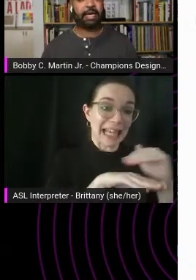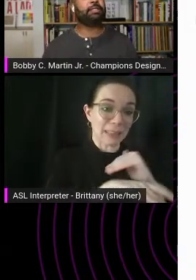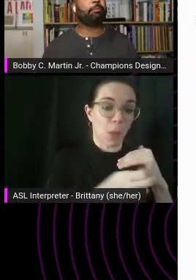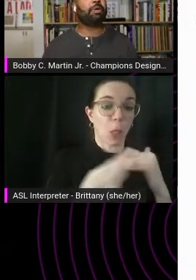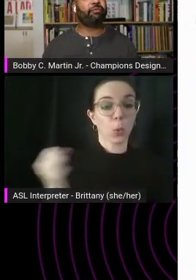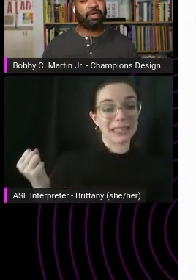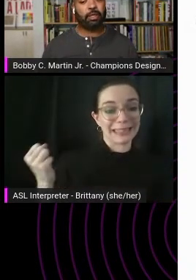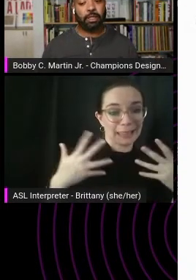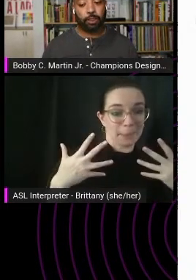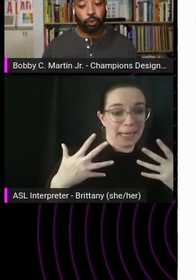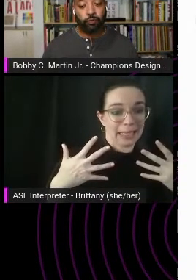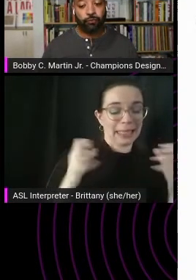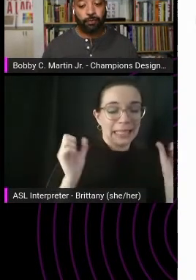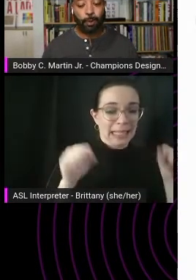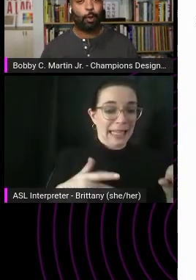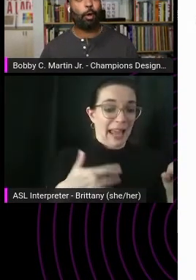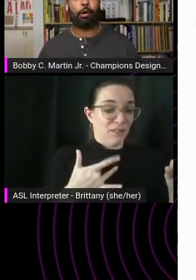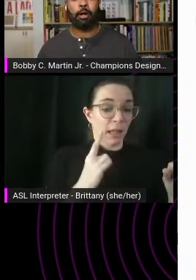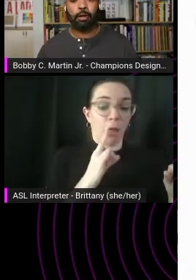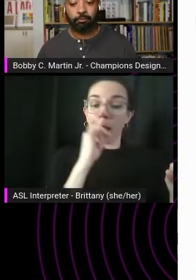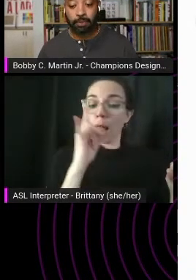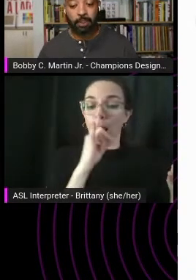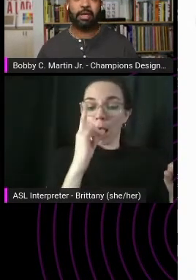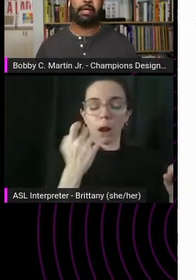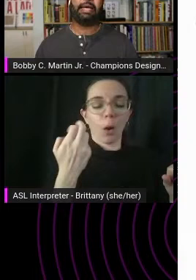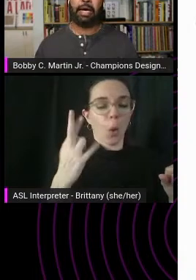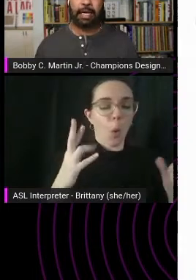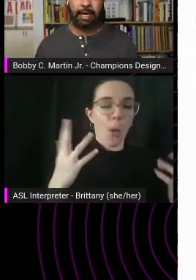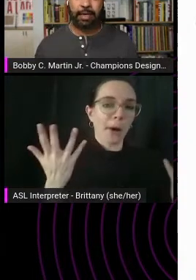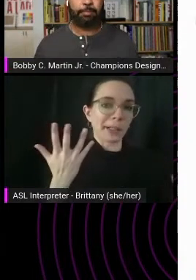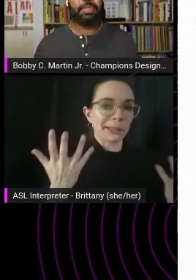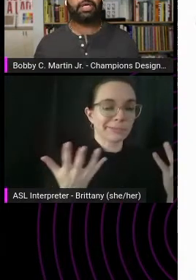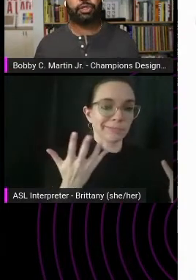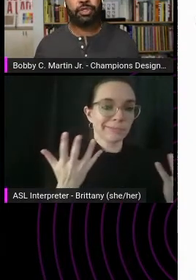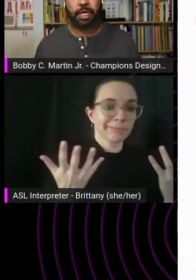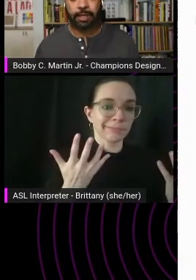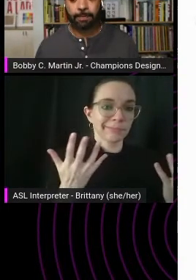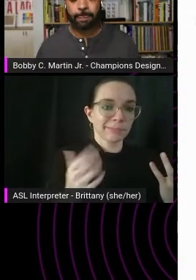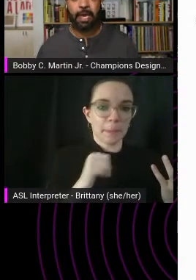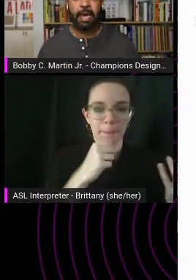It can somewhat feel aloof or, you know, misunderstood.